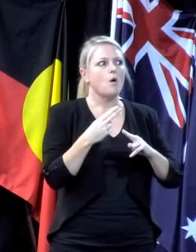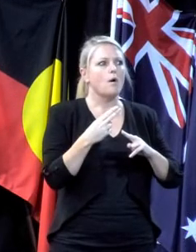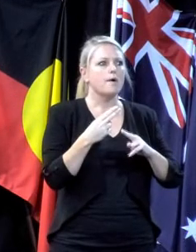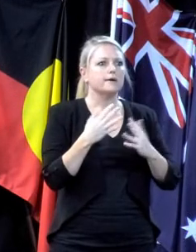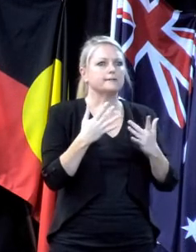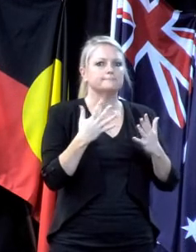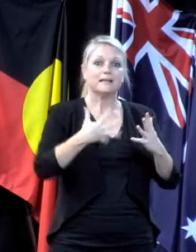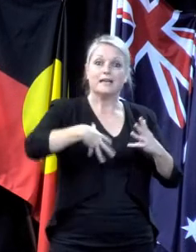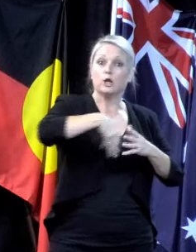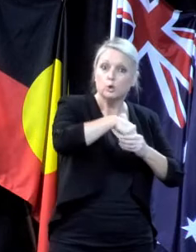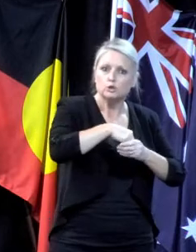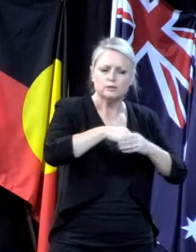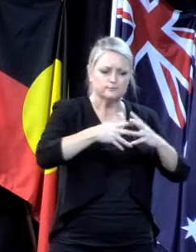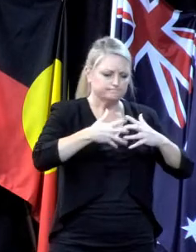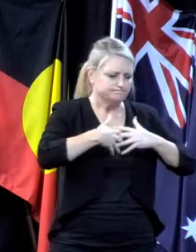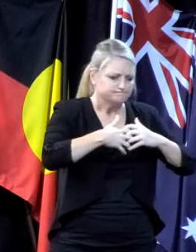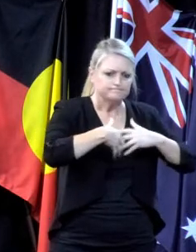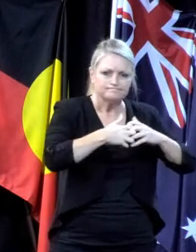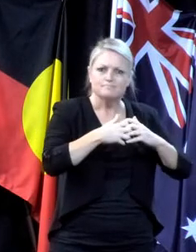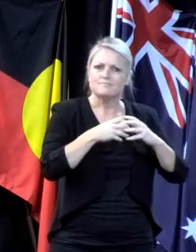there's been a prioritization of co-teaching.